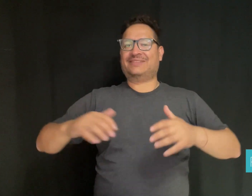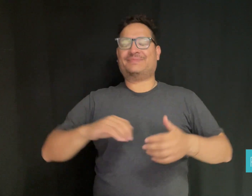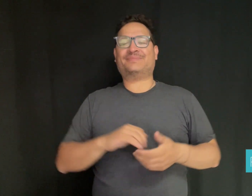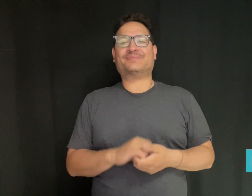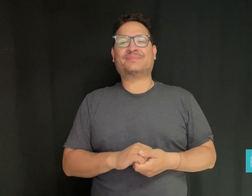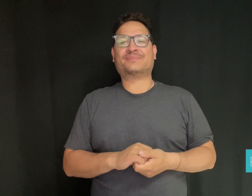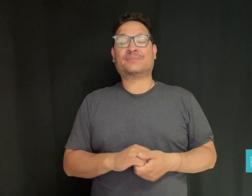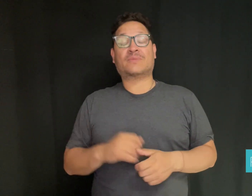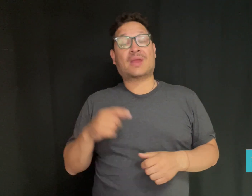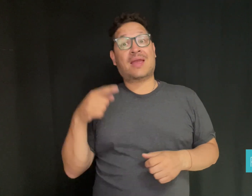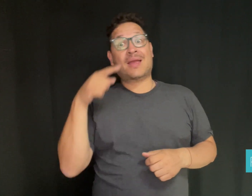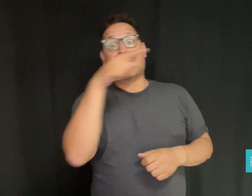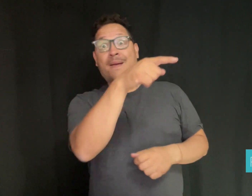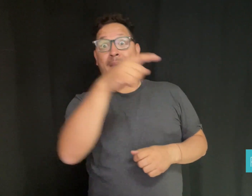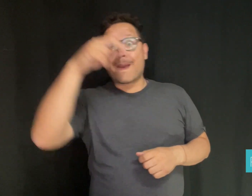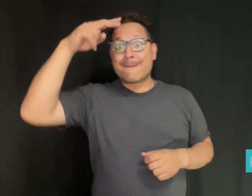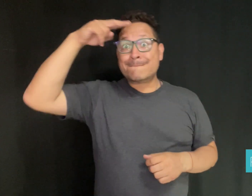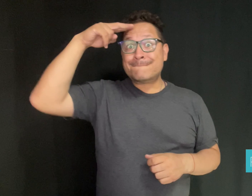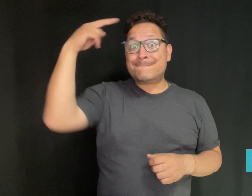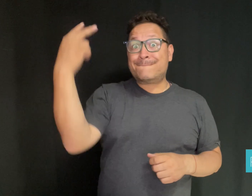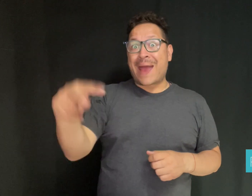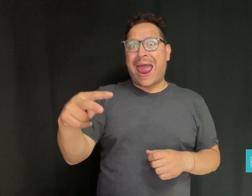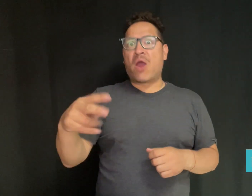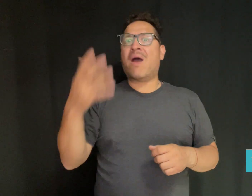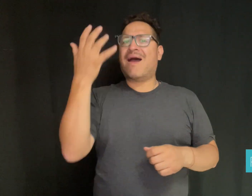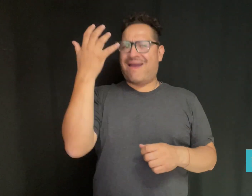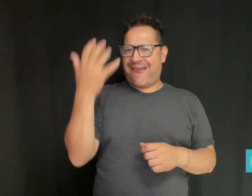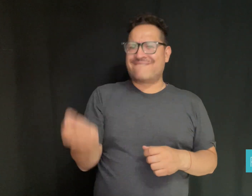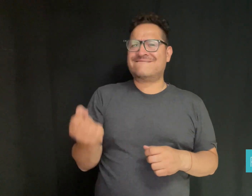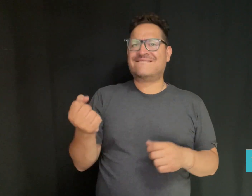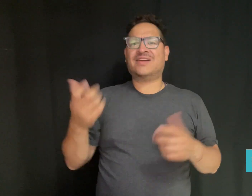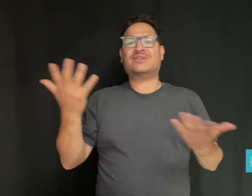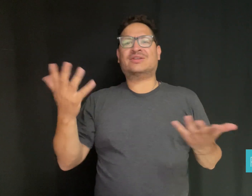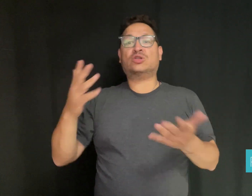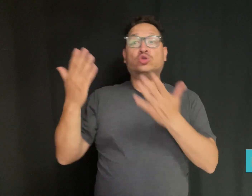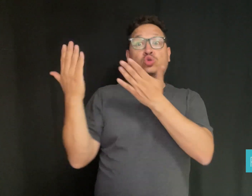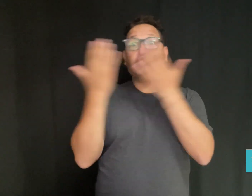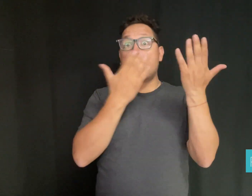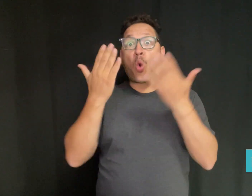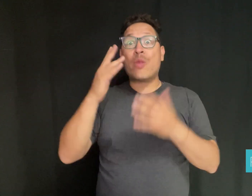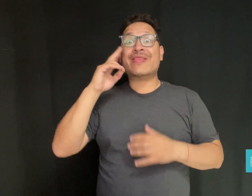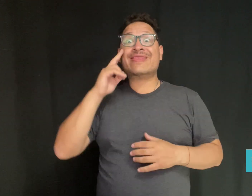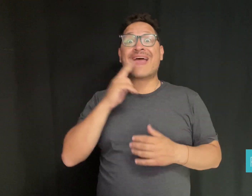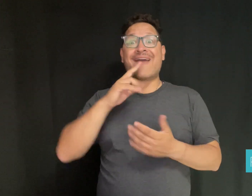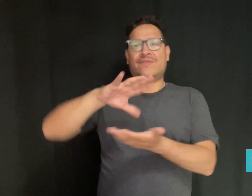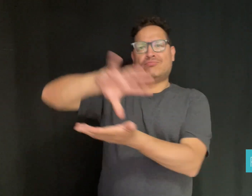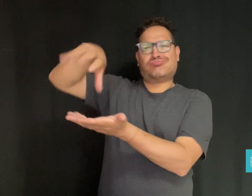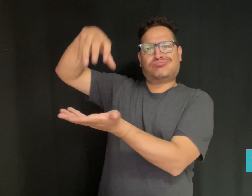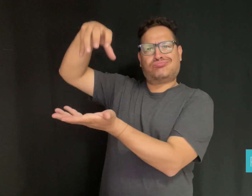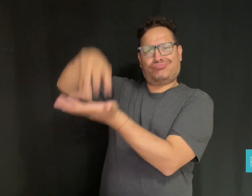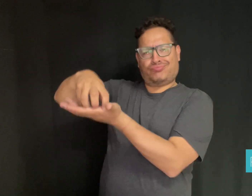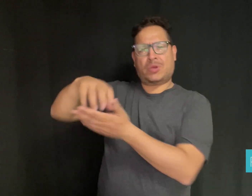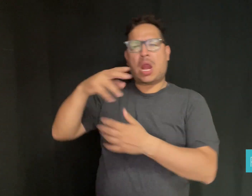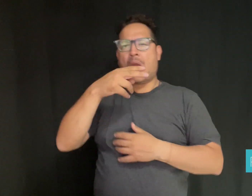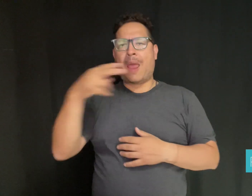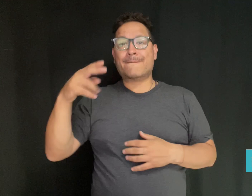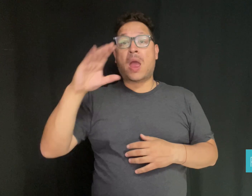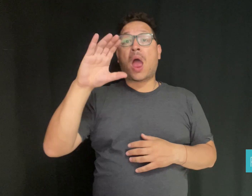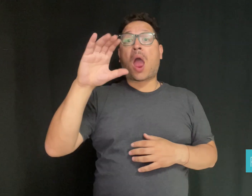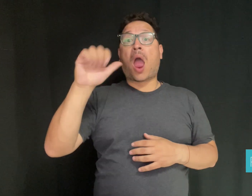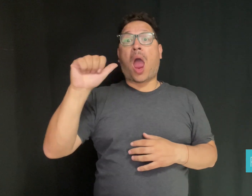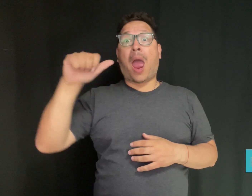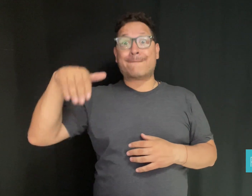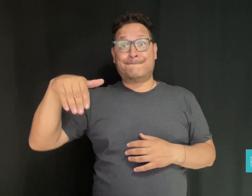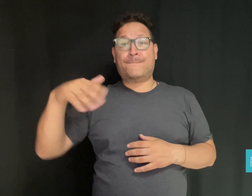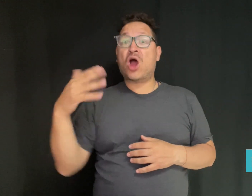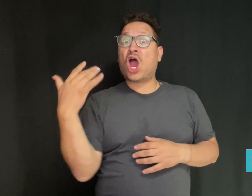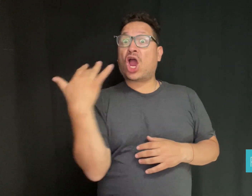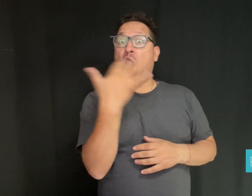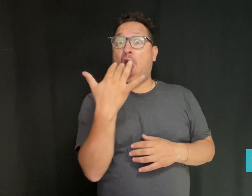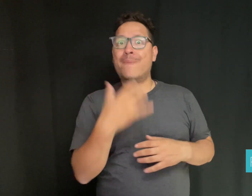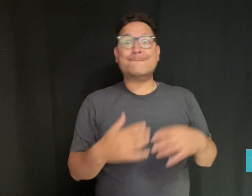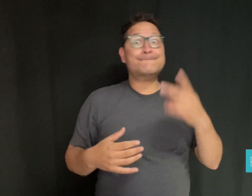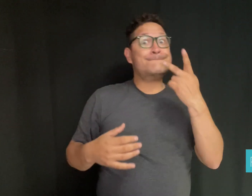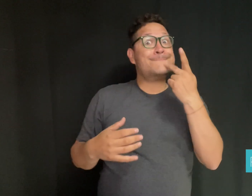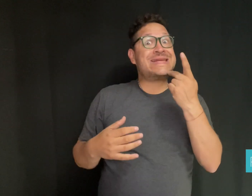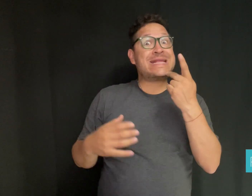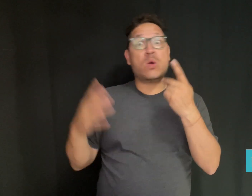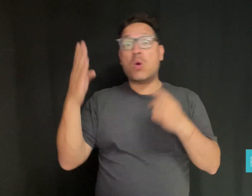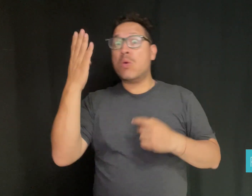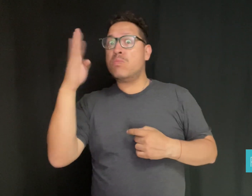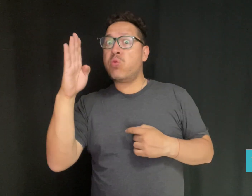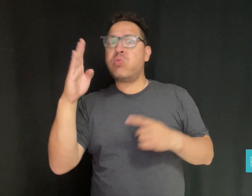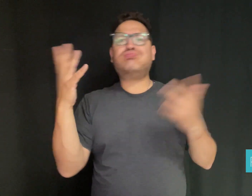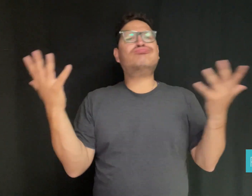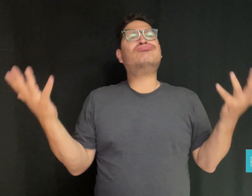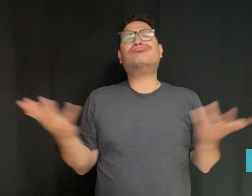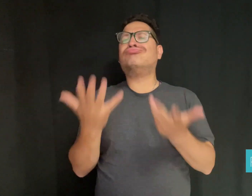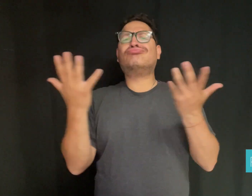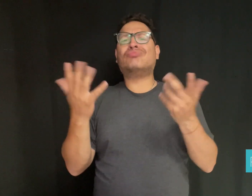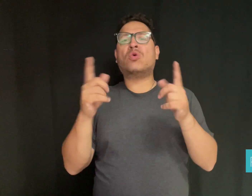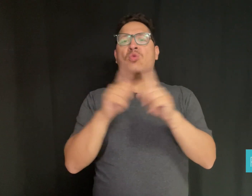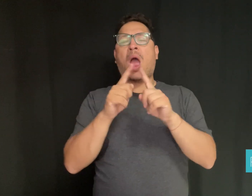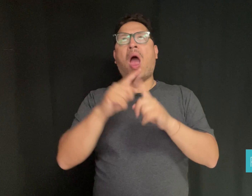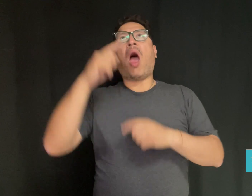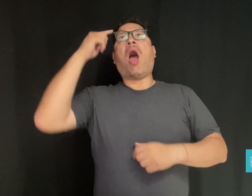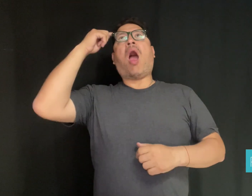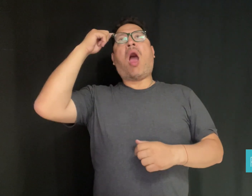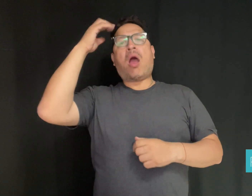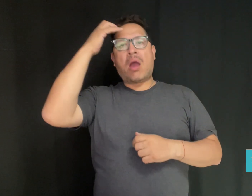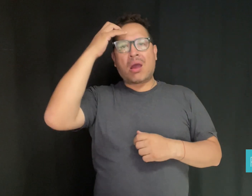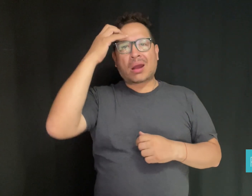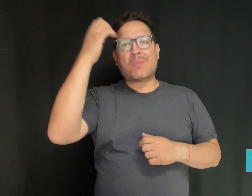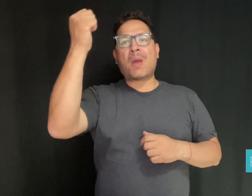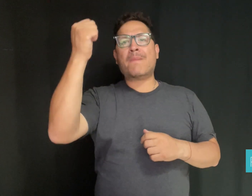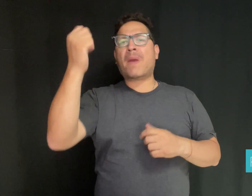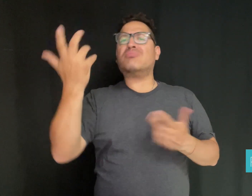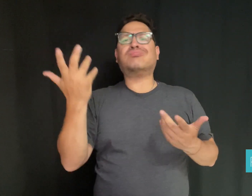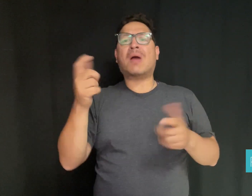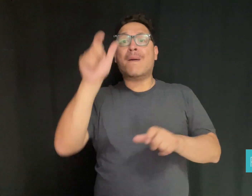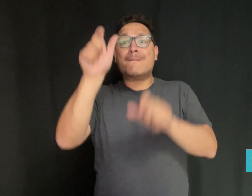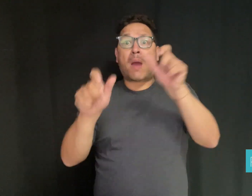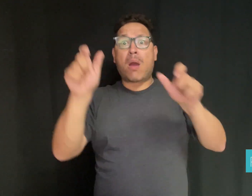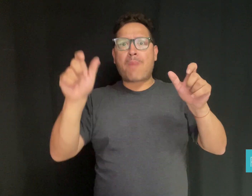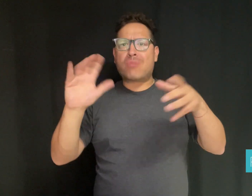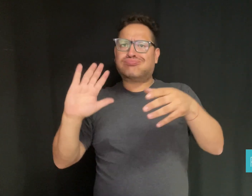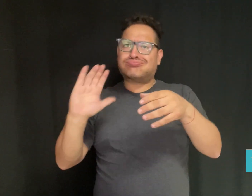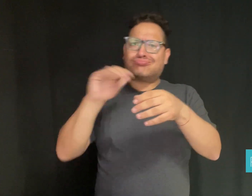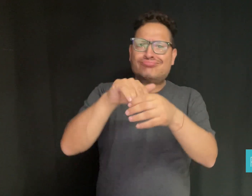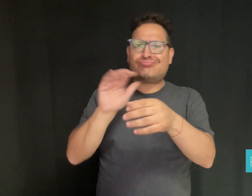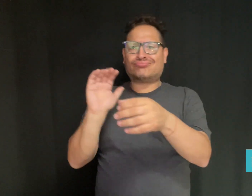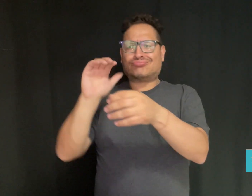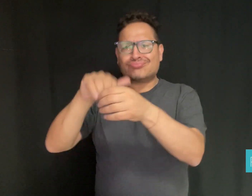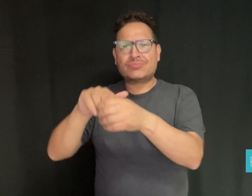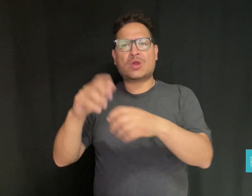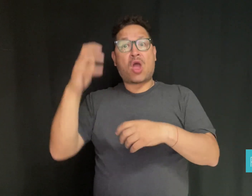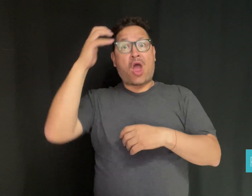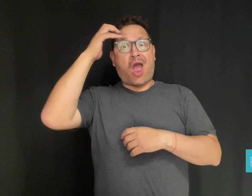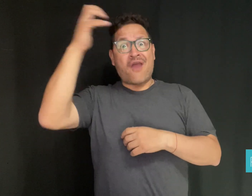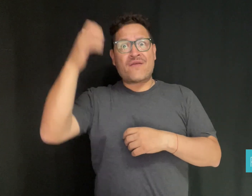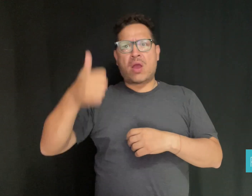observed by the World Federation of the Deaf (WFD) in 1958.